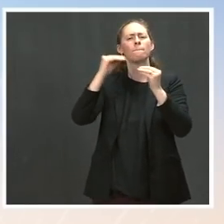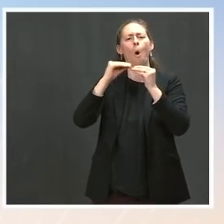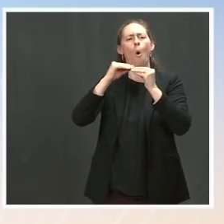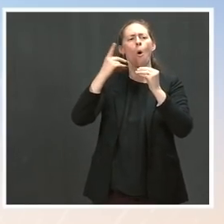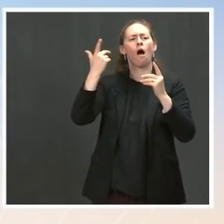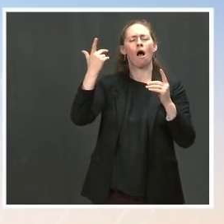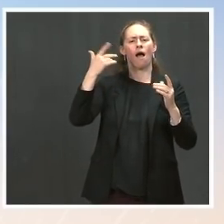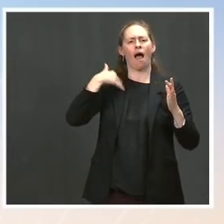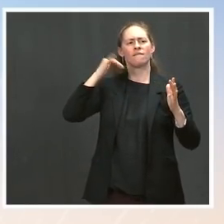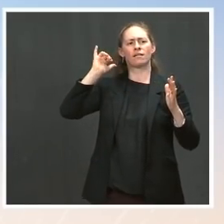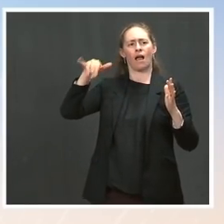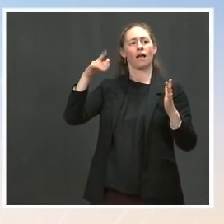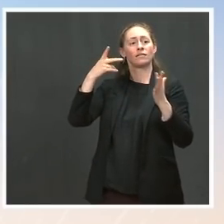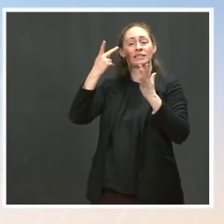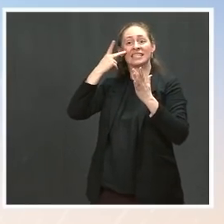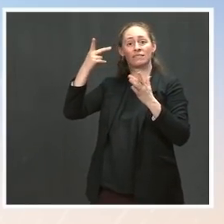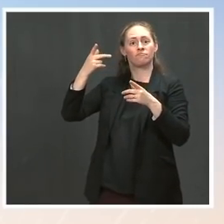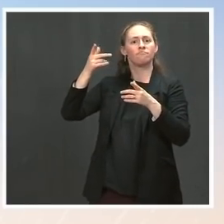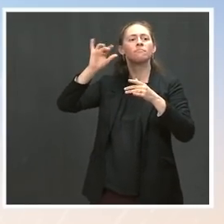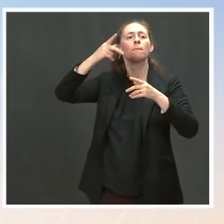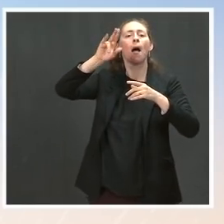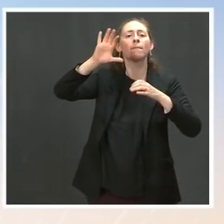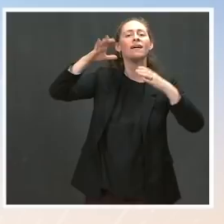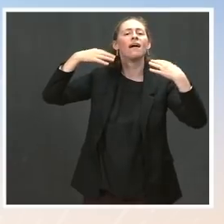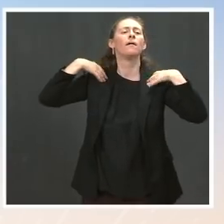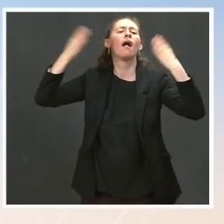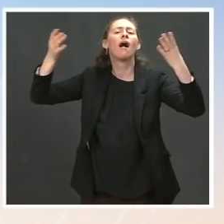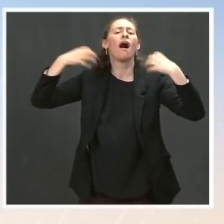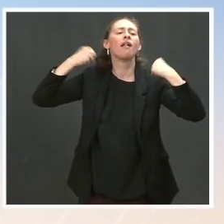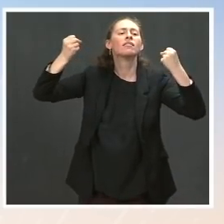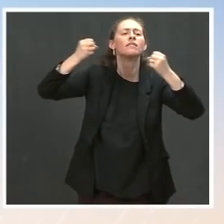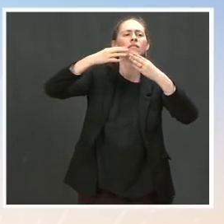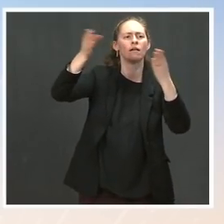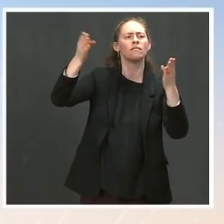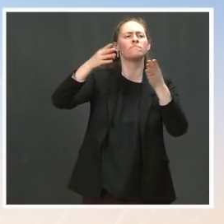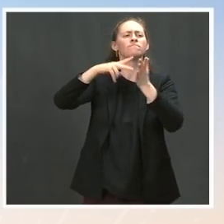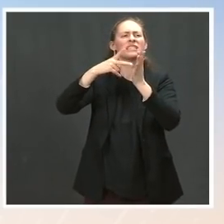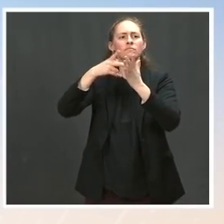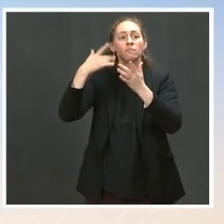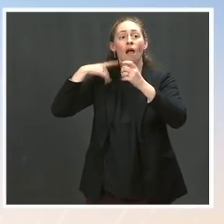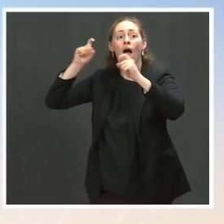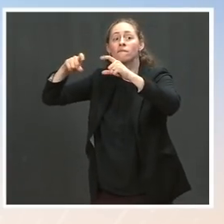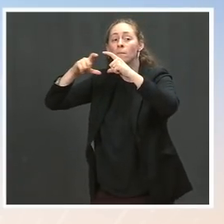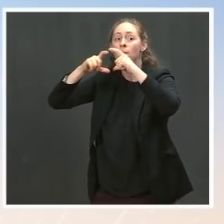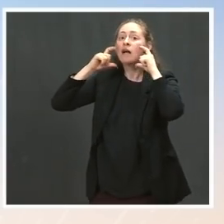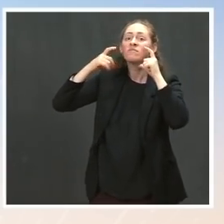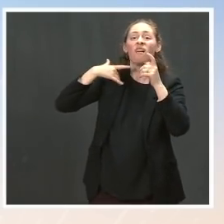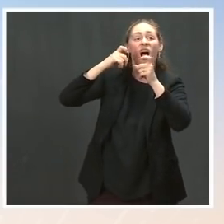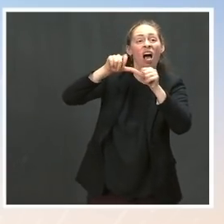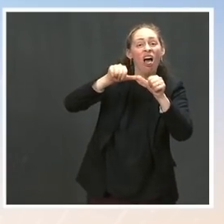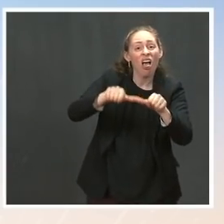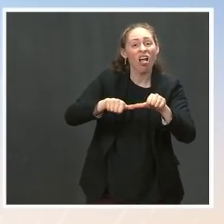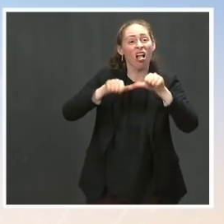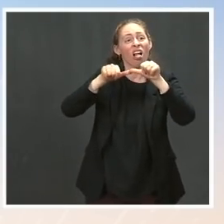and also not contributing to the sense of hopelessness, perhaps, among people who are skeptical to take the vaccine and maybe feel like getting it